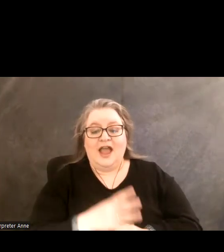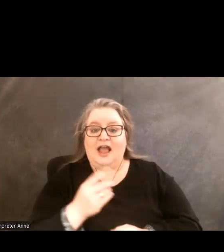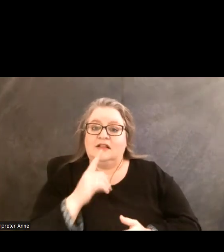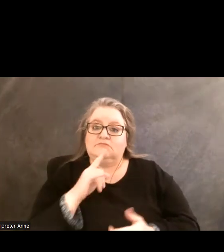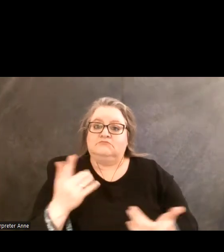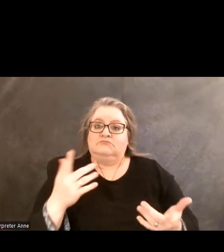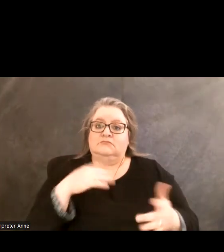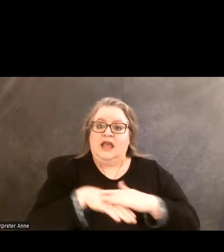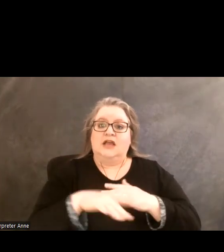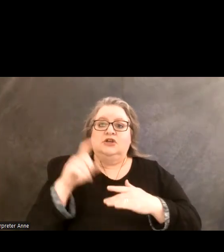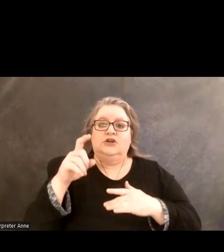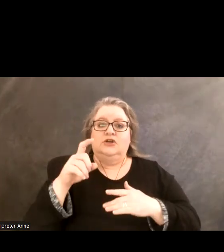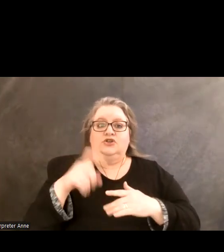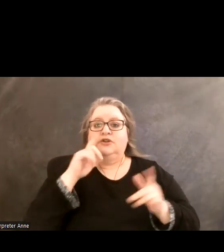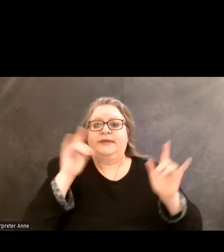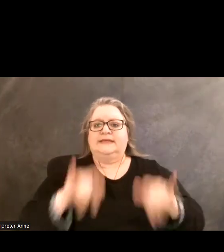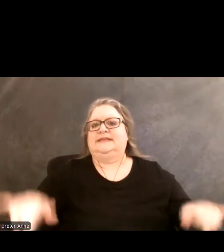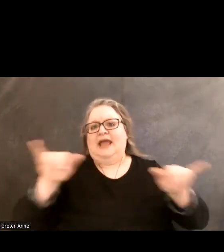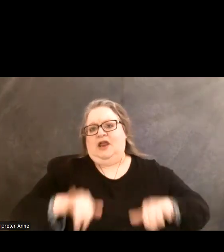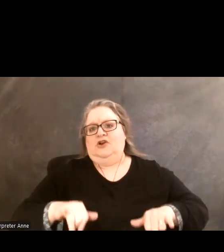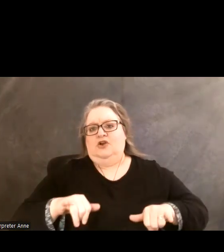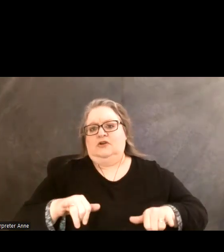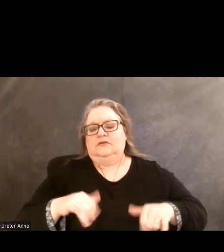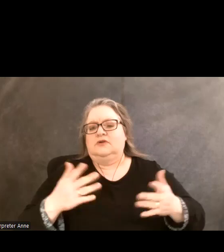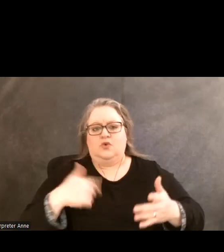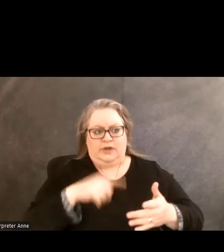should simply be standard. We should be at a point where